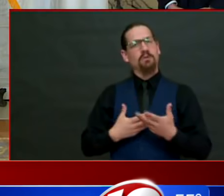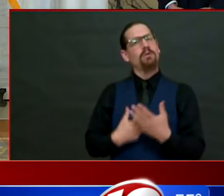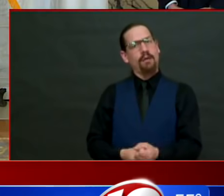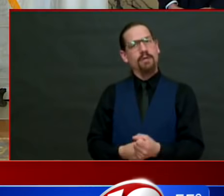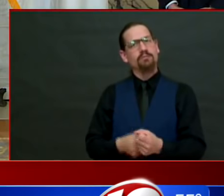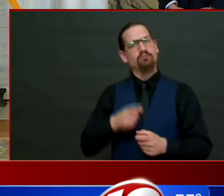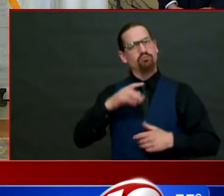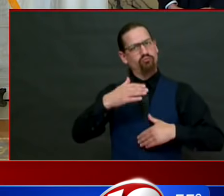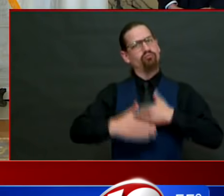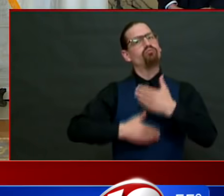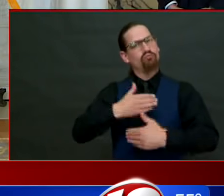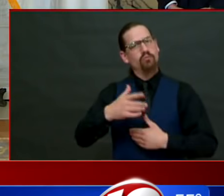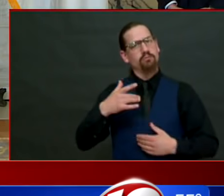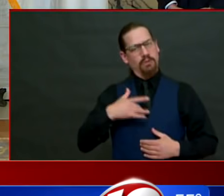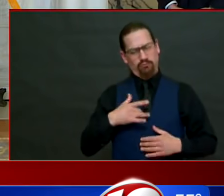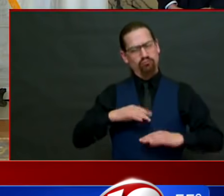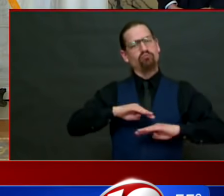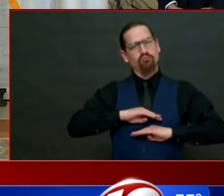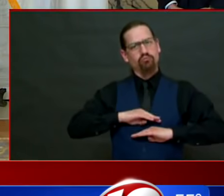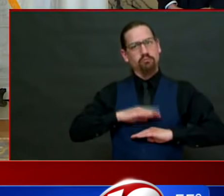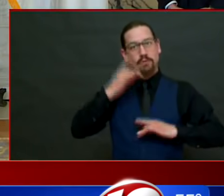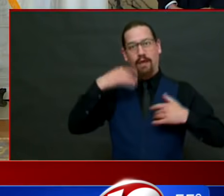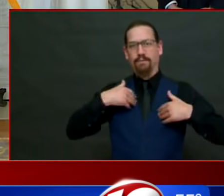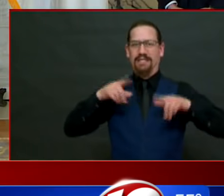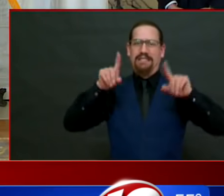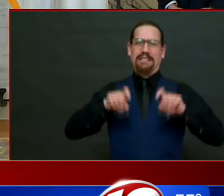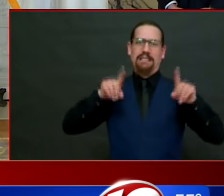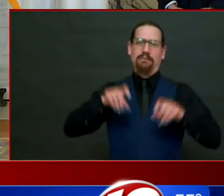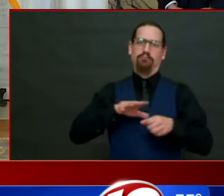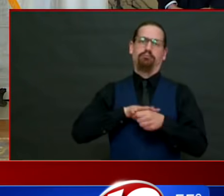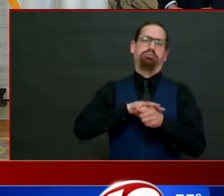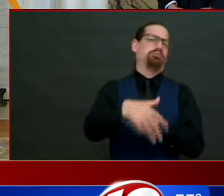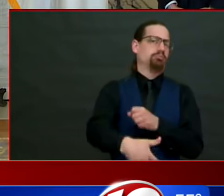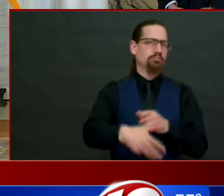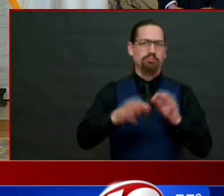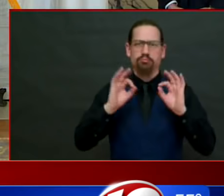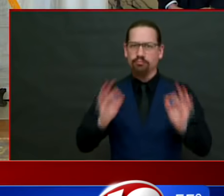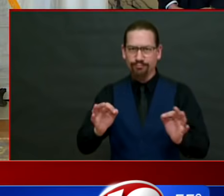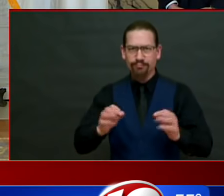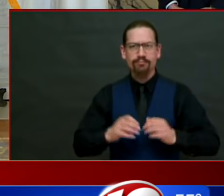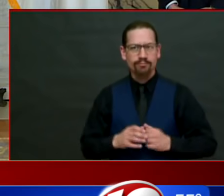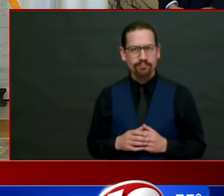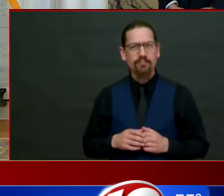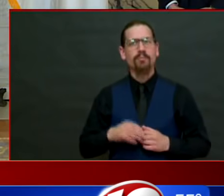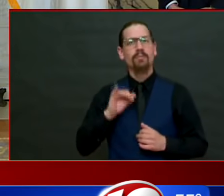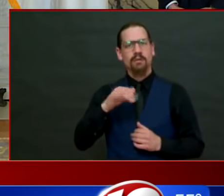REST OF AMERICA. THAT SHOULD GIVE YOU COMFORT. WHERE ARE WE GOING?